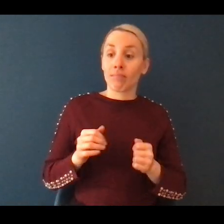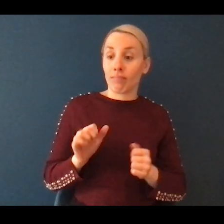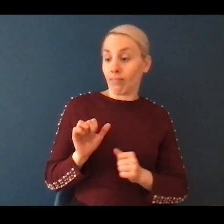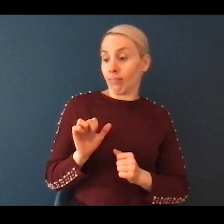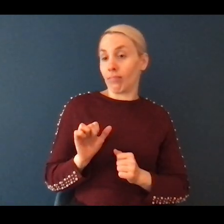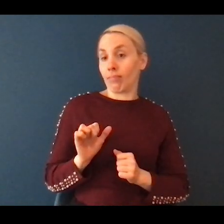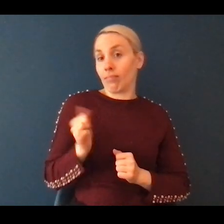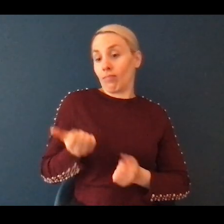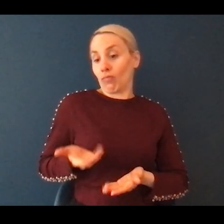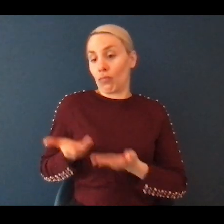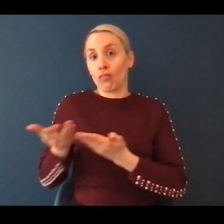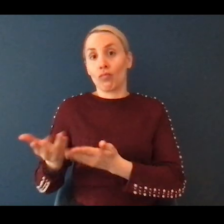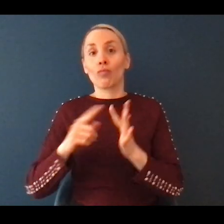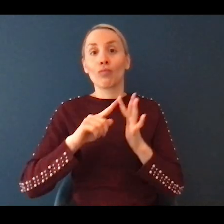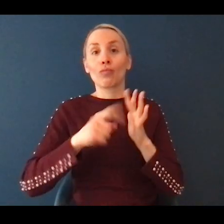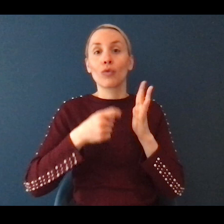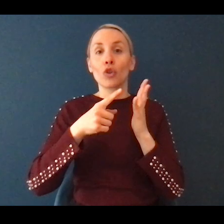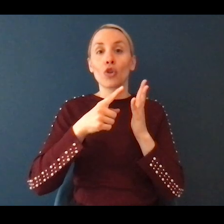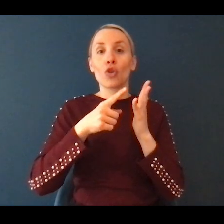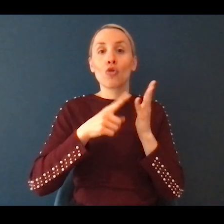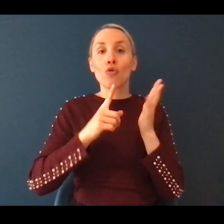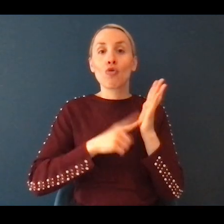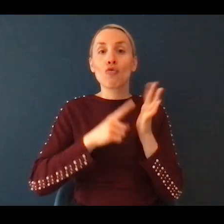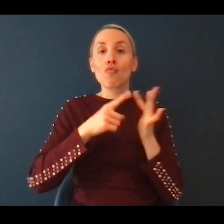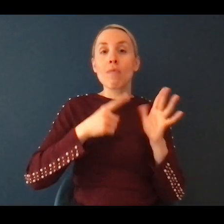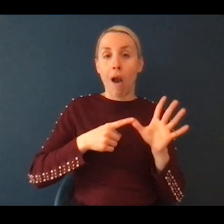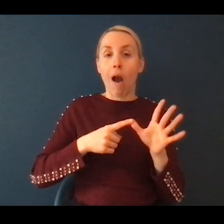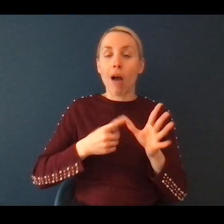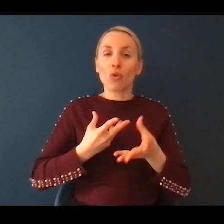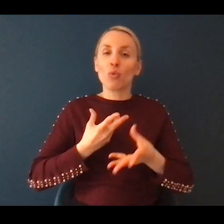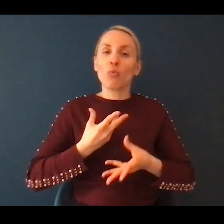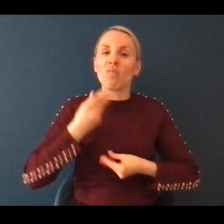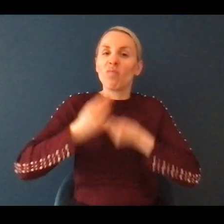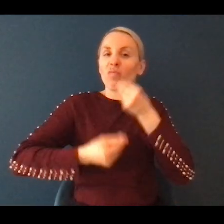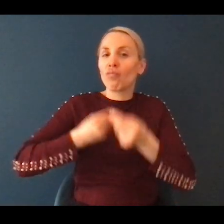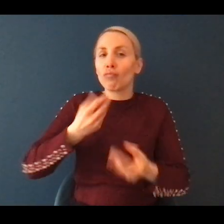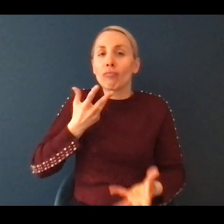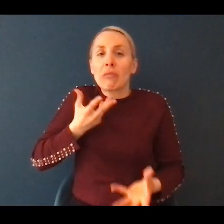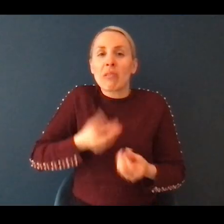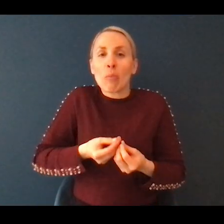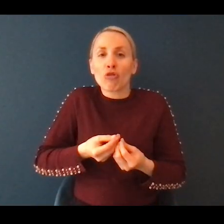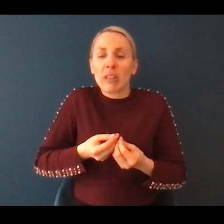you a little bit about the awards just to give you a summary of it if you're shady on